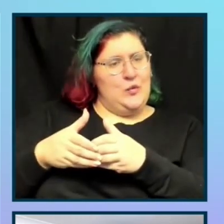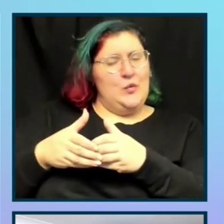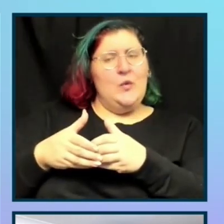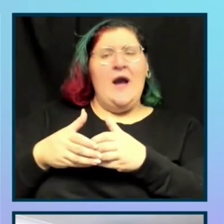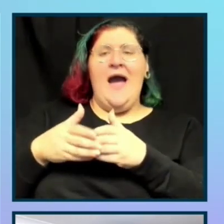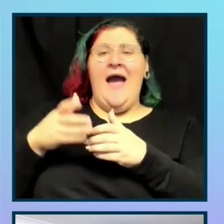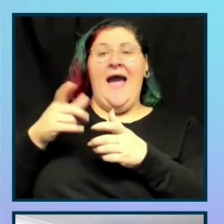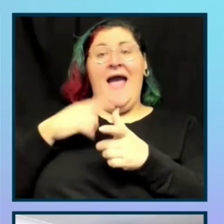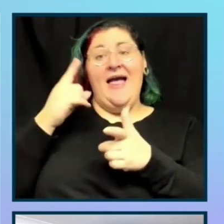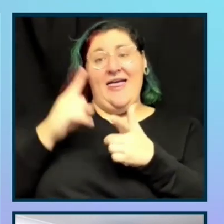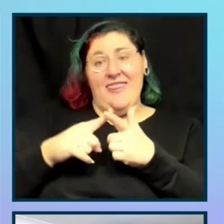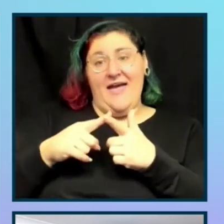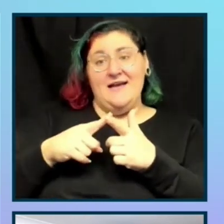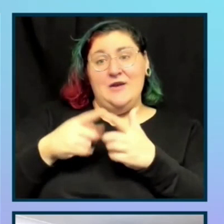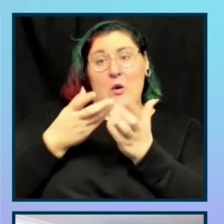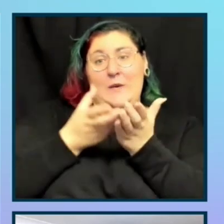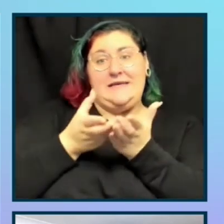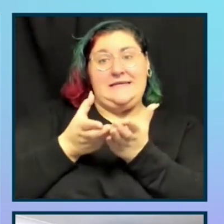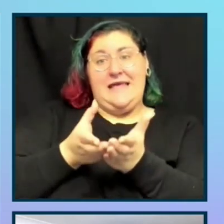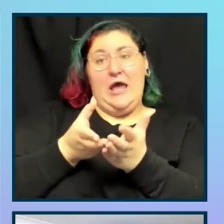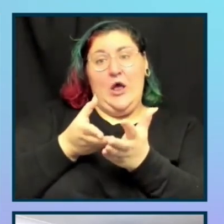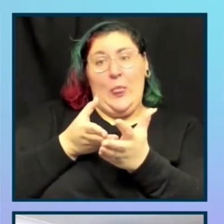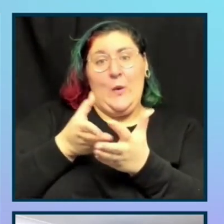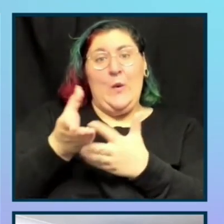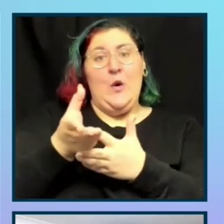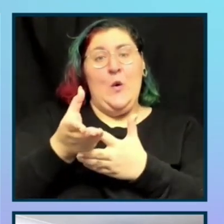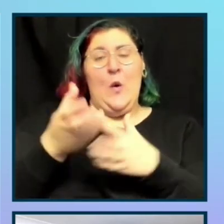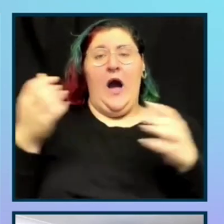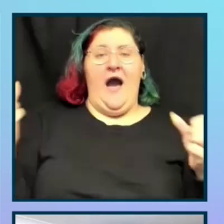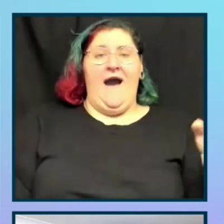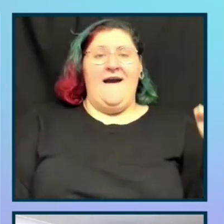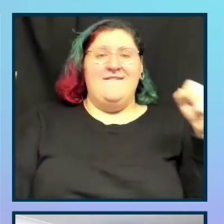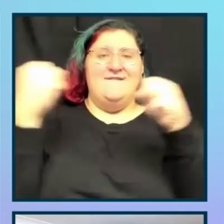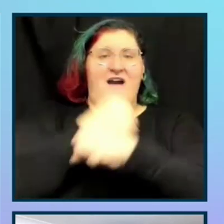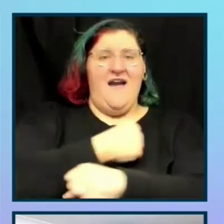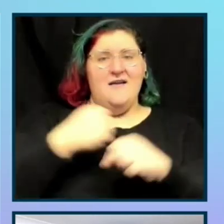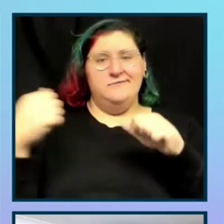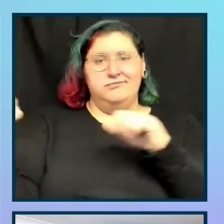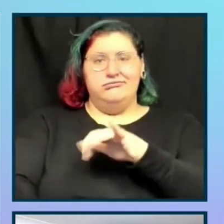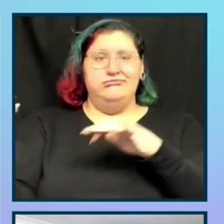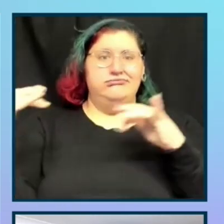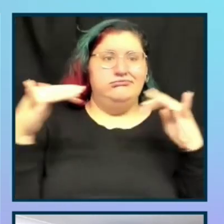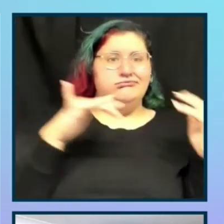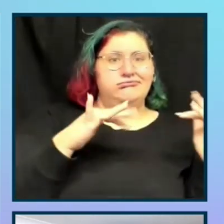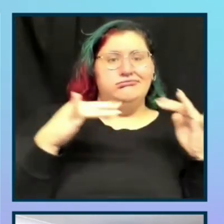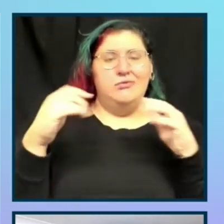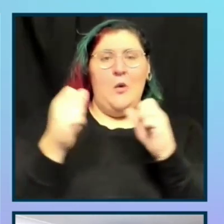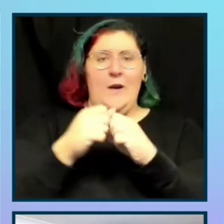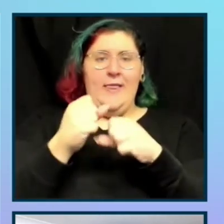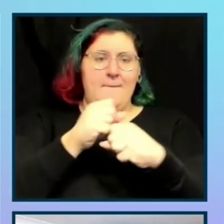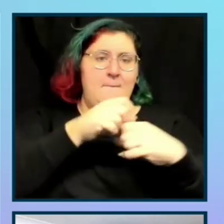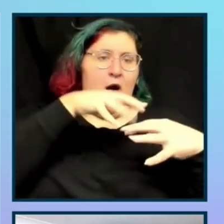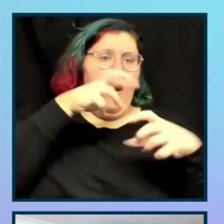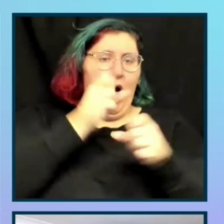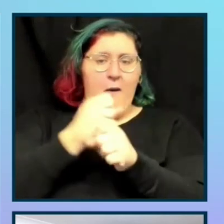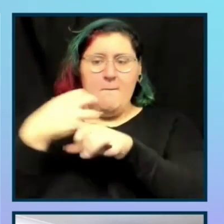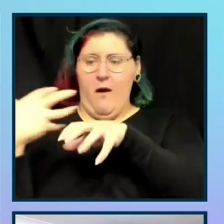at least to actually having a massive battle of their own with a few cannonballs, nearly hitting us and coll colliding with our vessel.